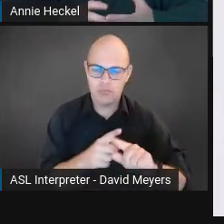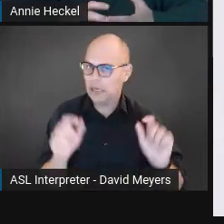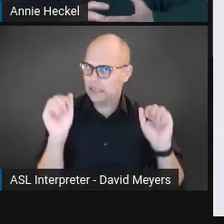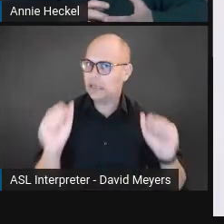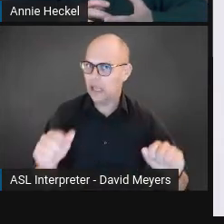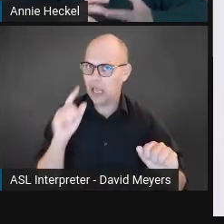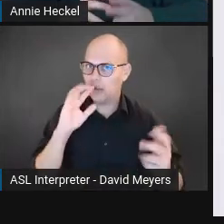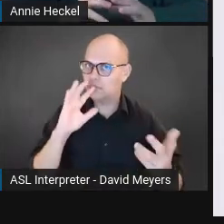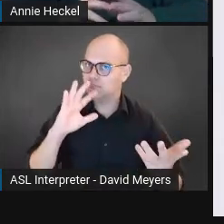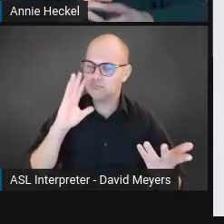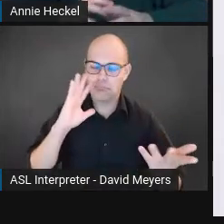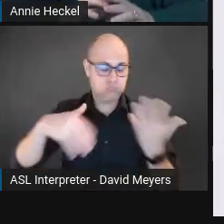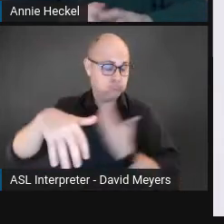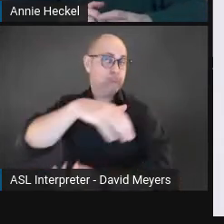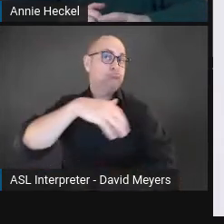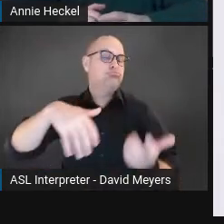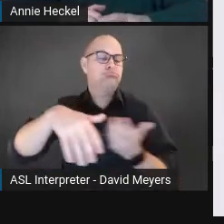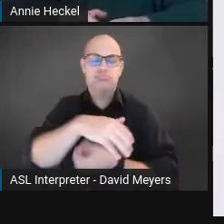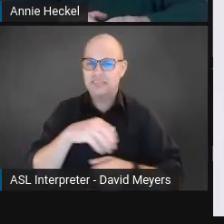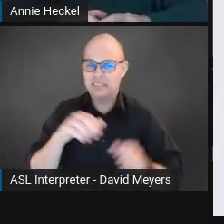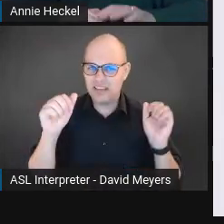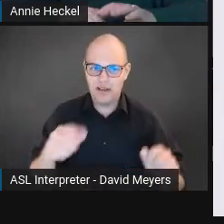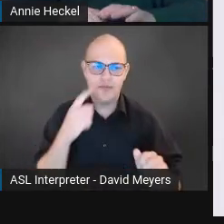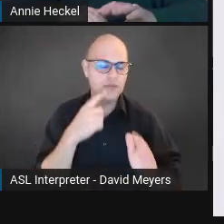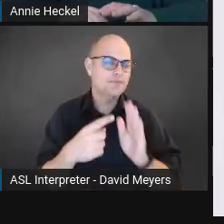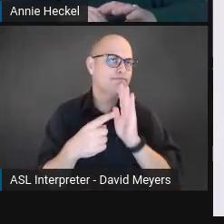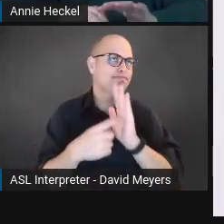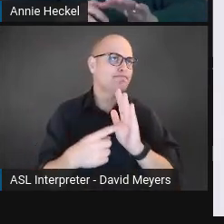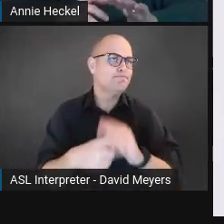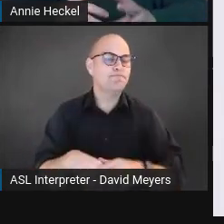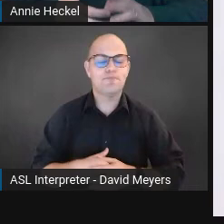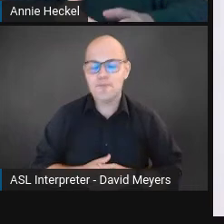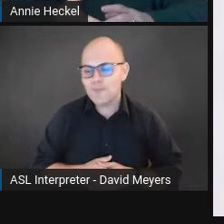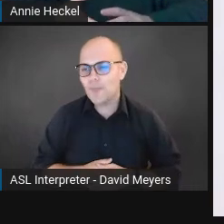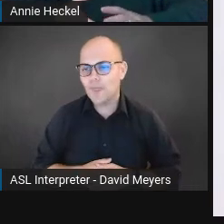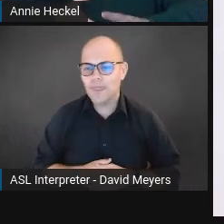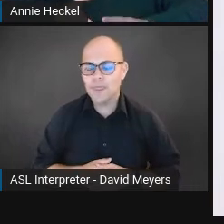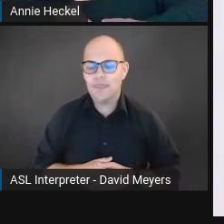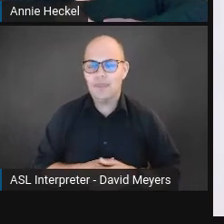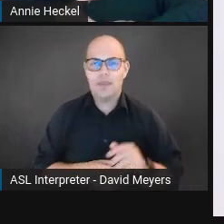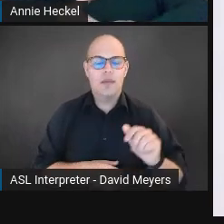A good for instance on this is that the ARIA label is one